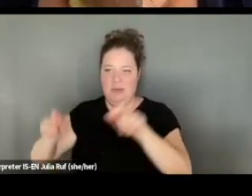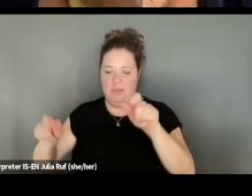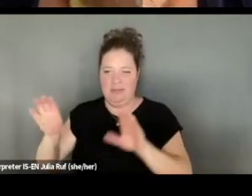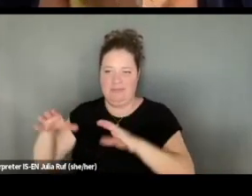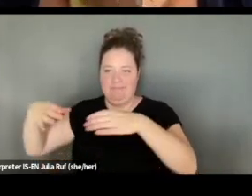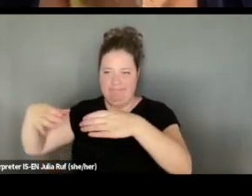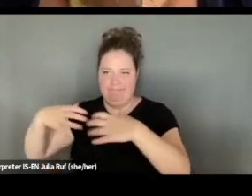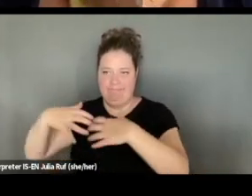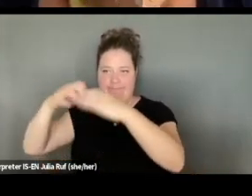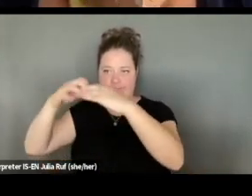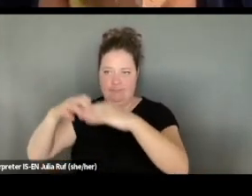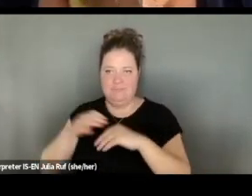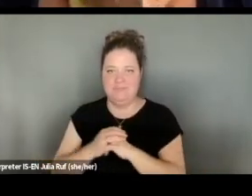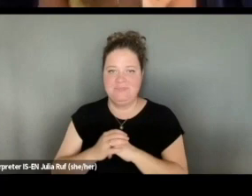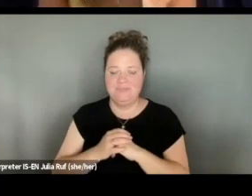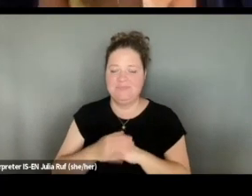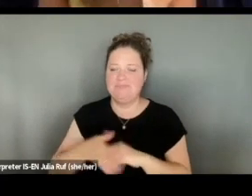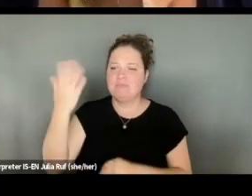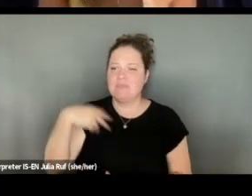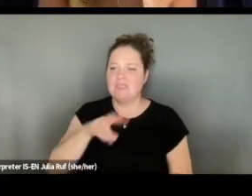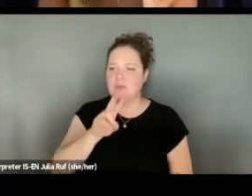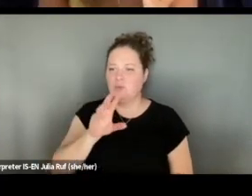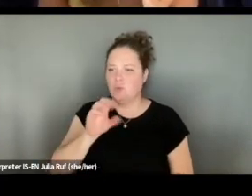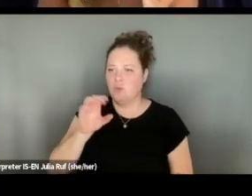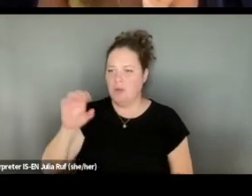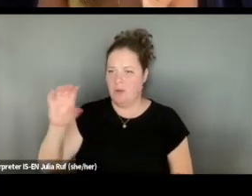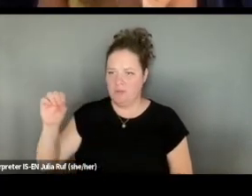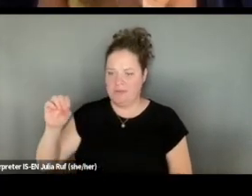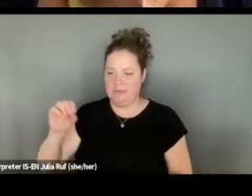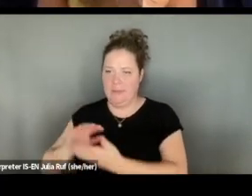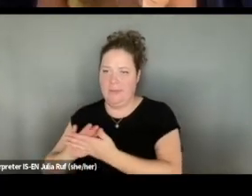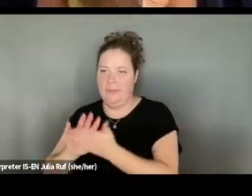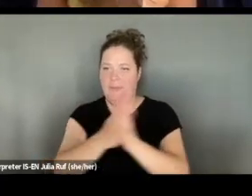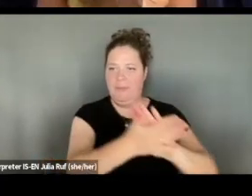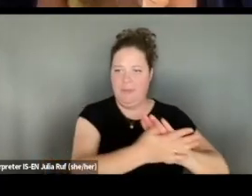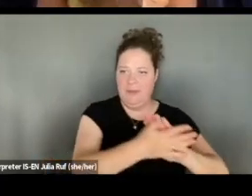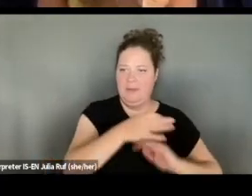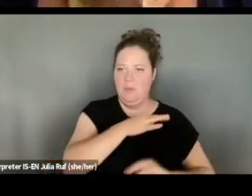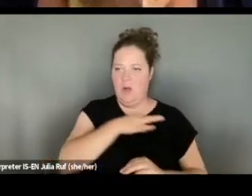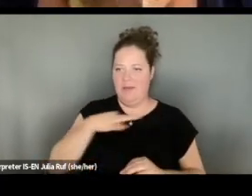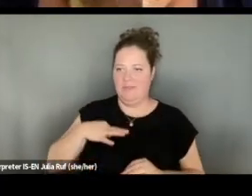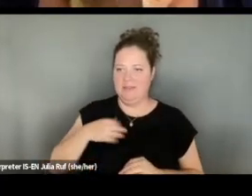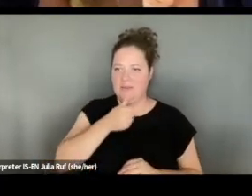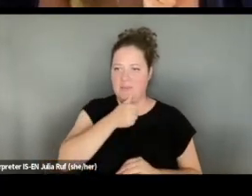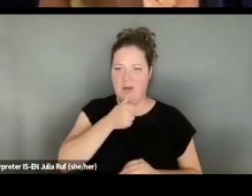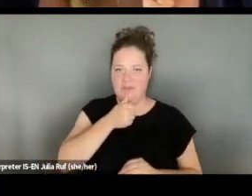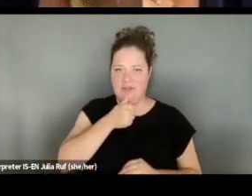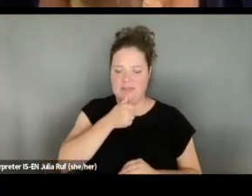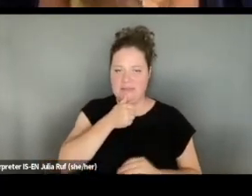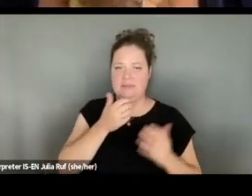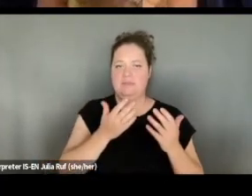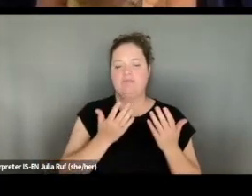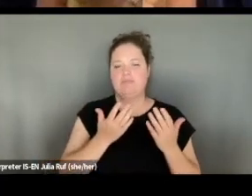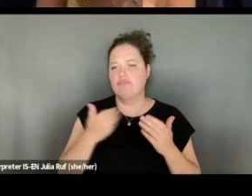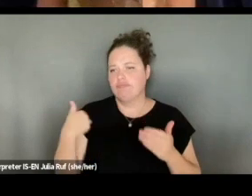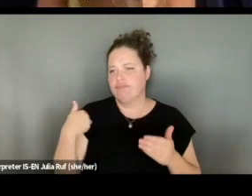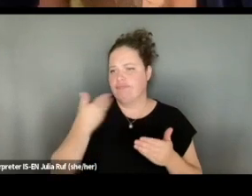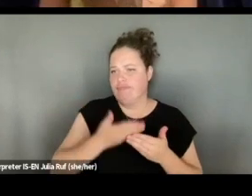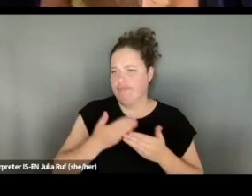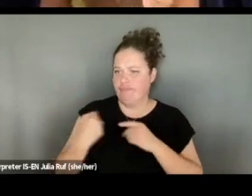In the year 2000, we were turned into a privately owned company, which we are still today. And we are mainly doing analysis or